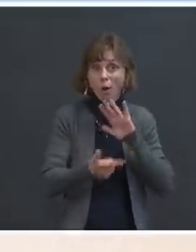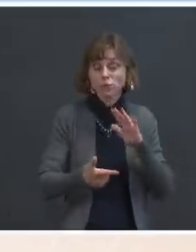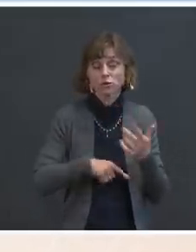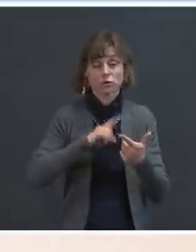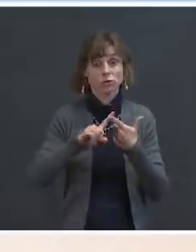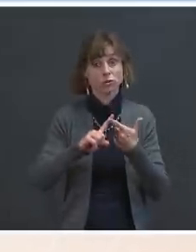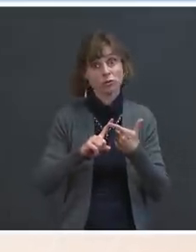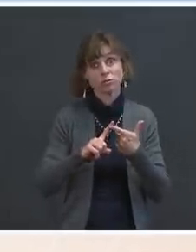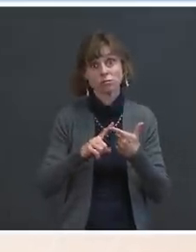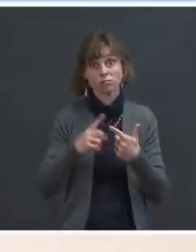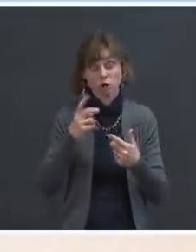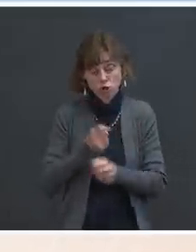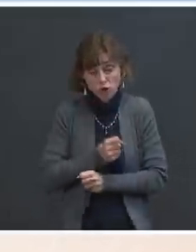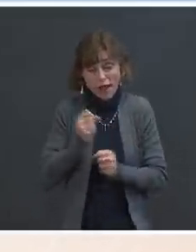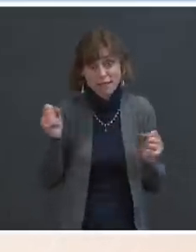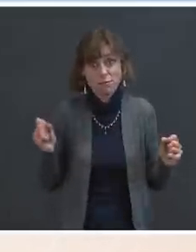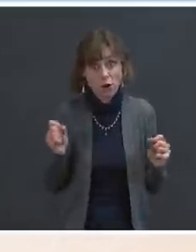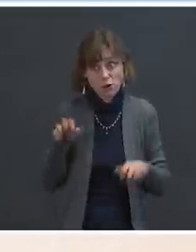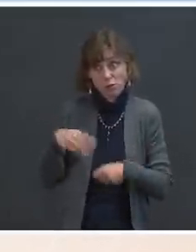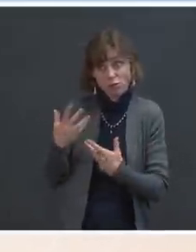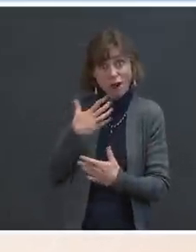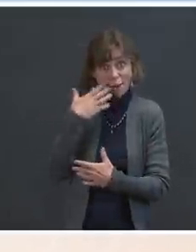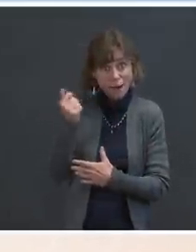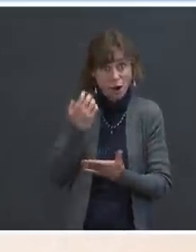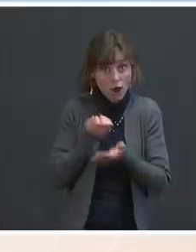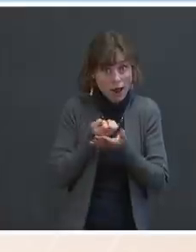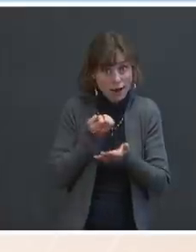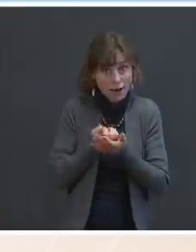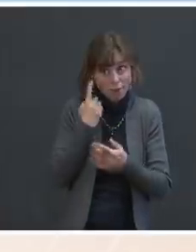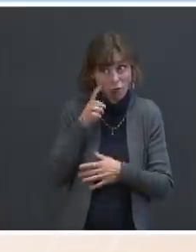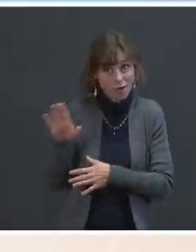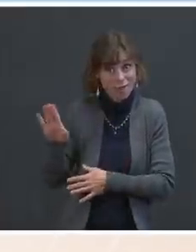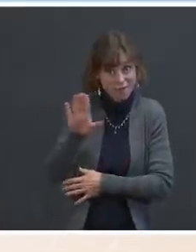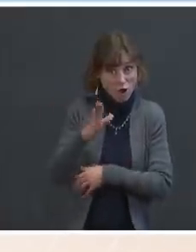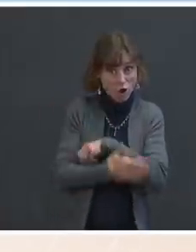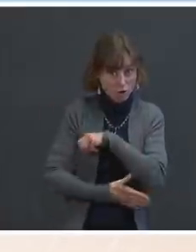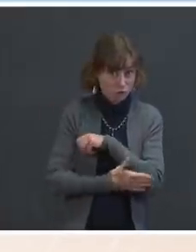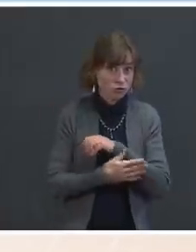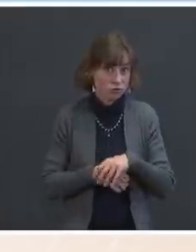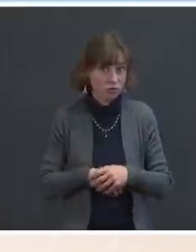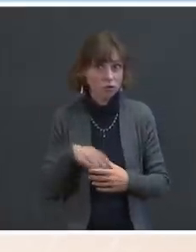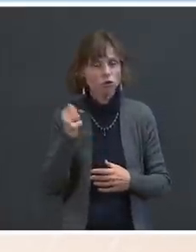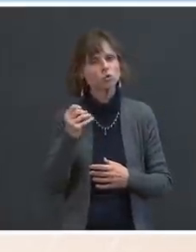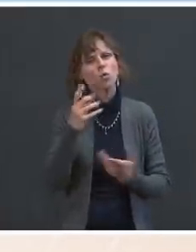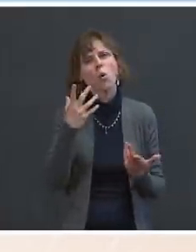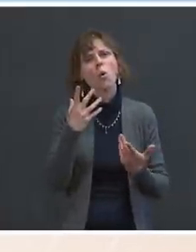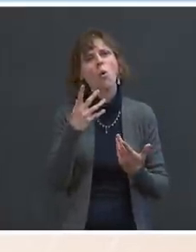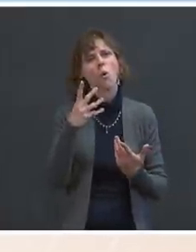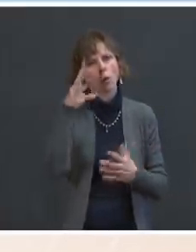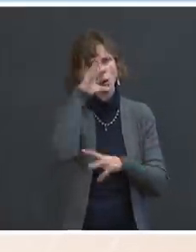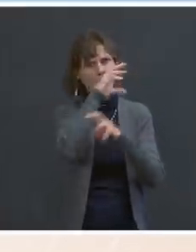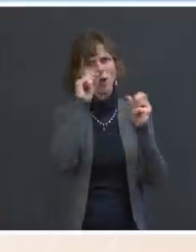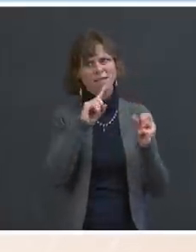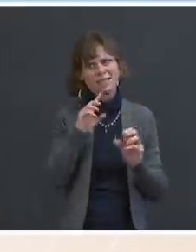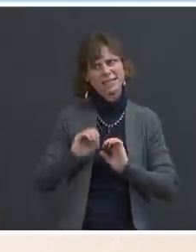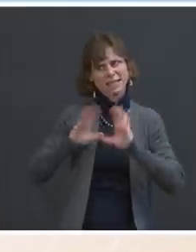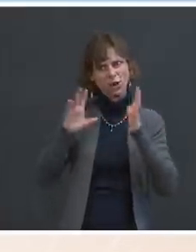So he's very clear on being sure that we get those commitments from leaders and holding them to it. Right?